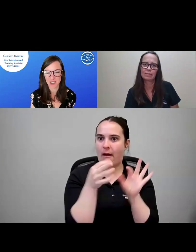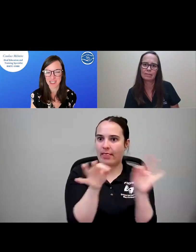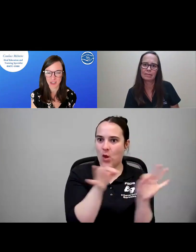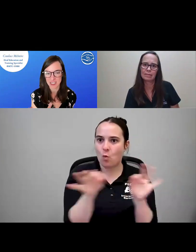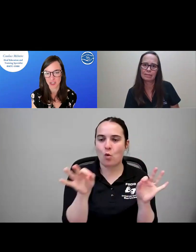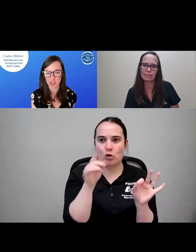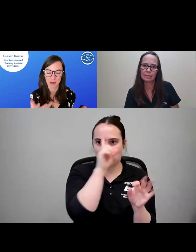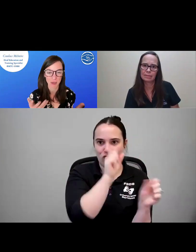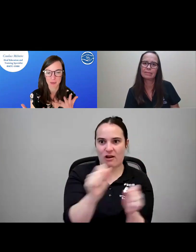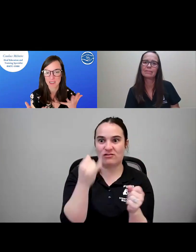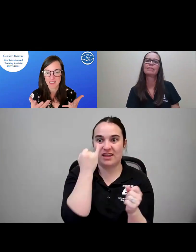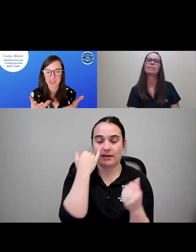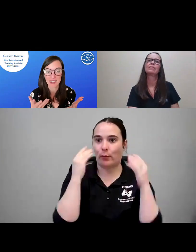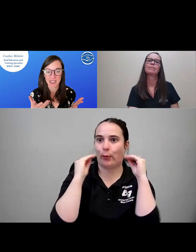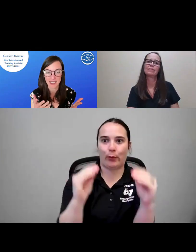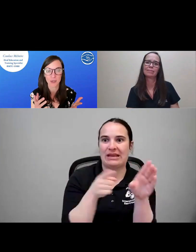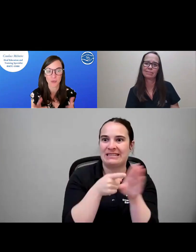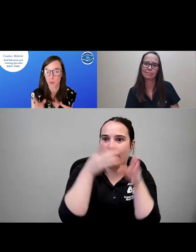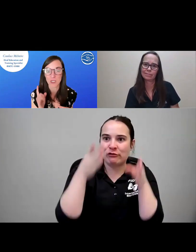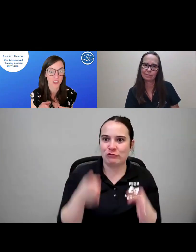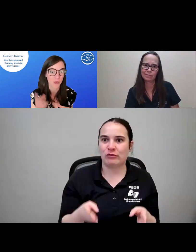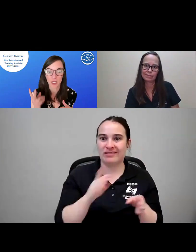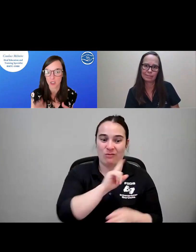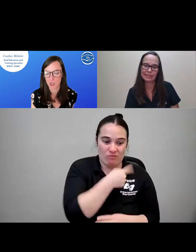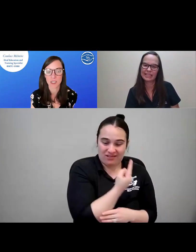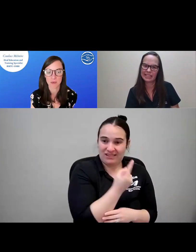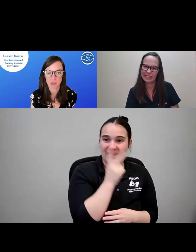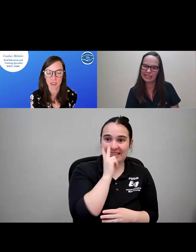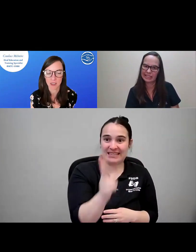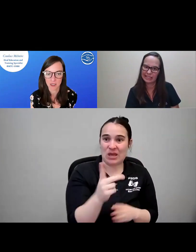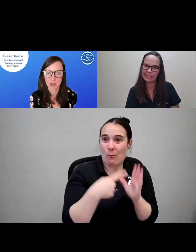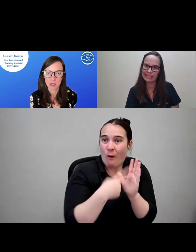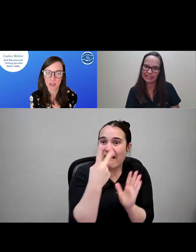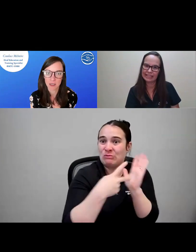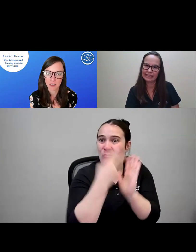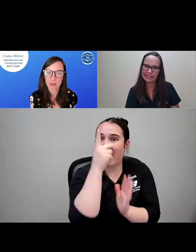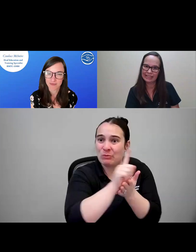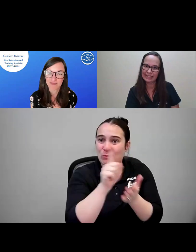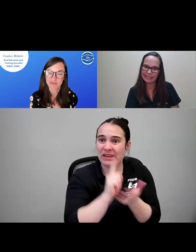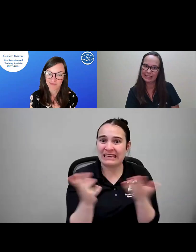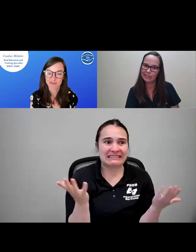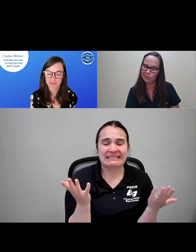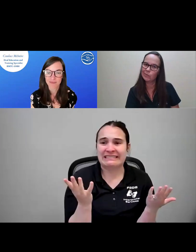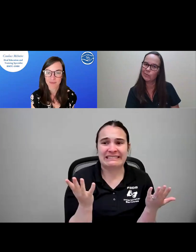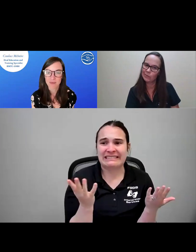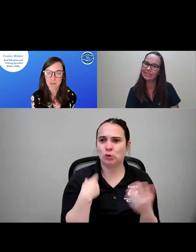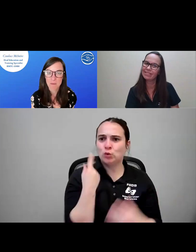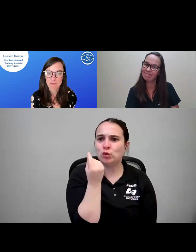those itinerate teachers who might be only be seeing a kid who once a week or twice a week.